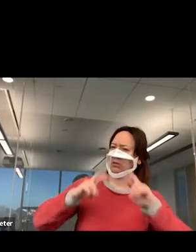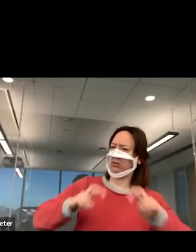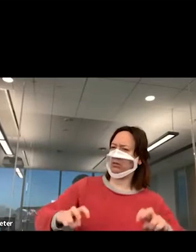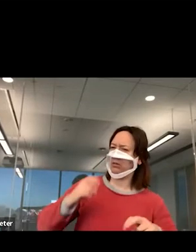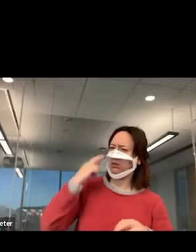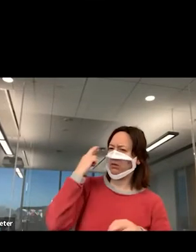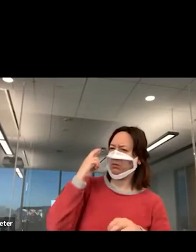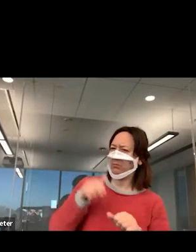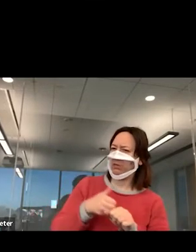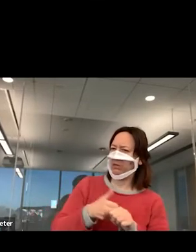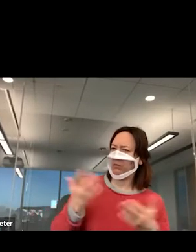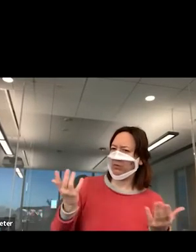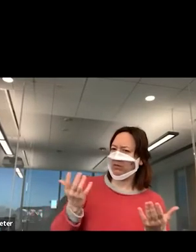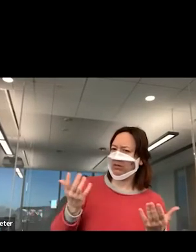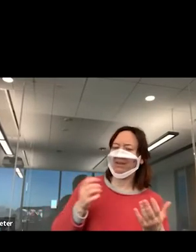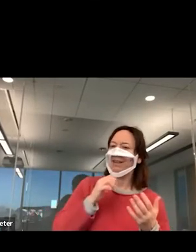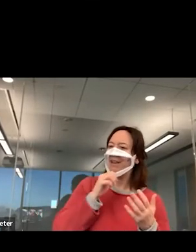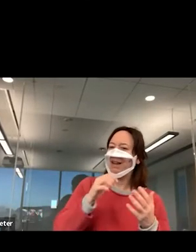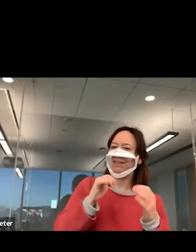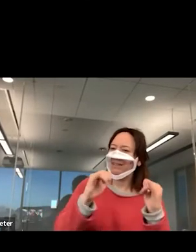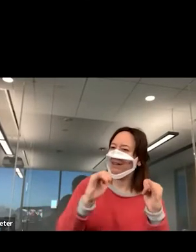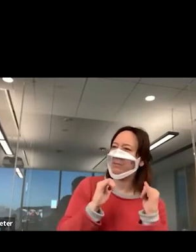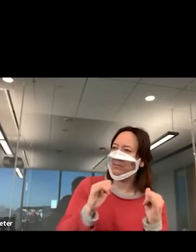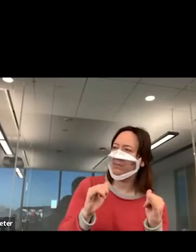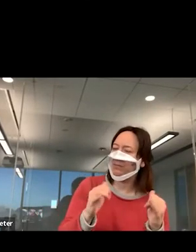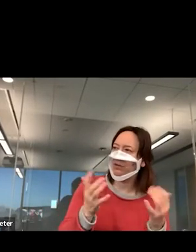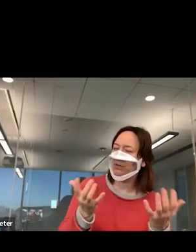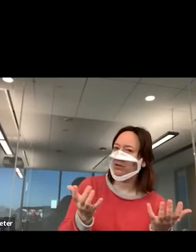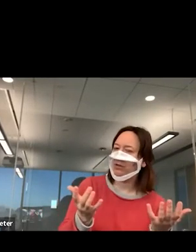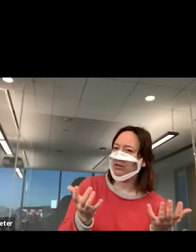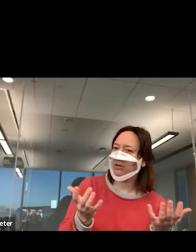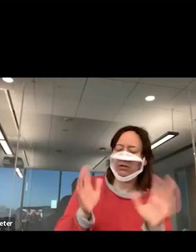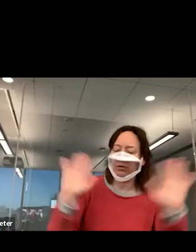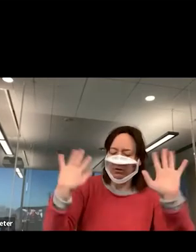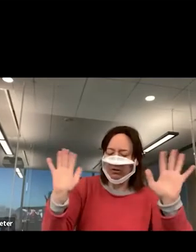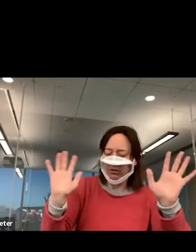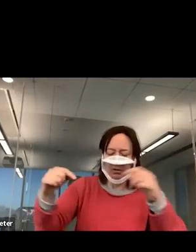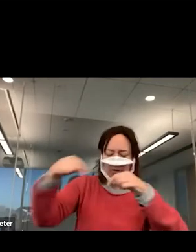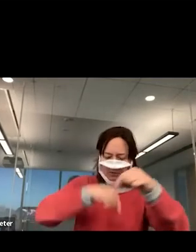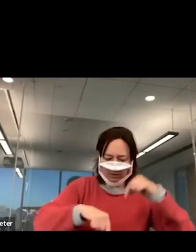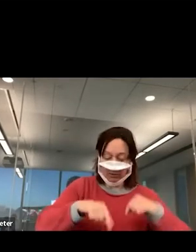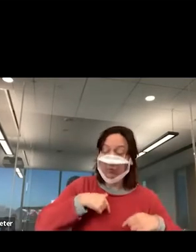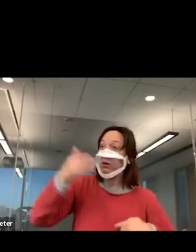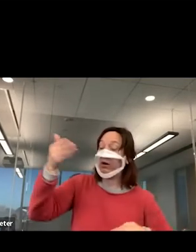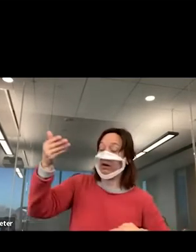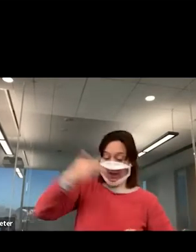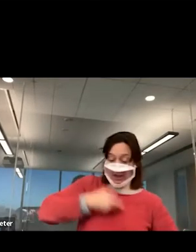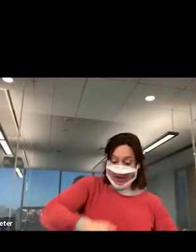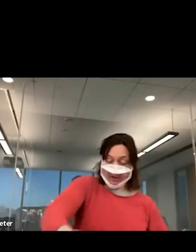you know we're we're hired because we we bring something different to the table